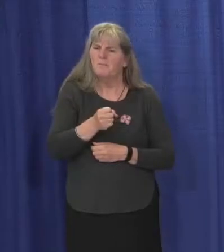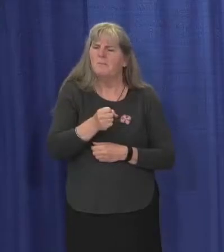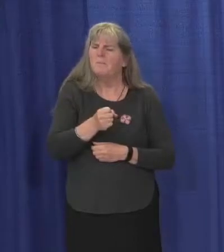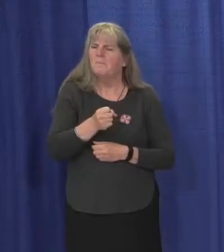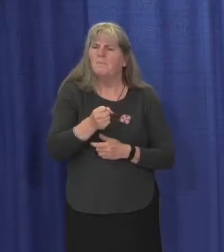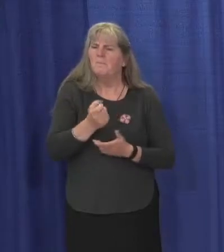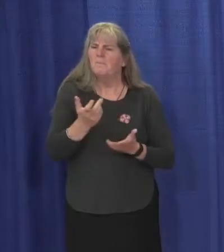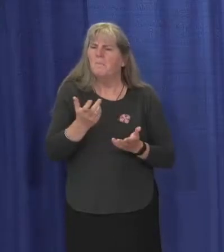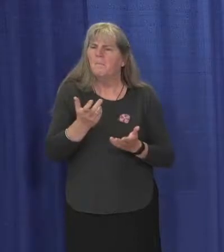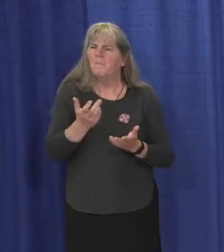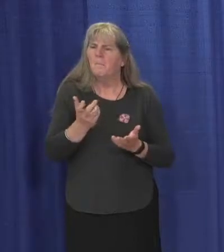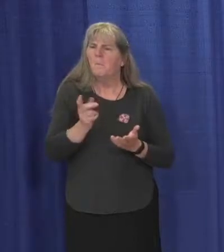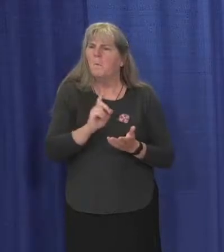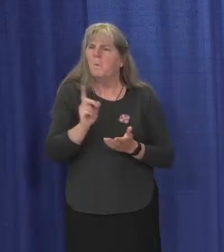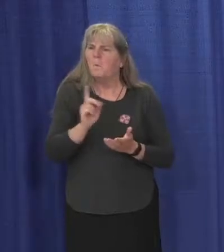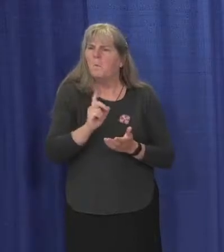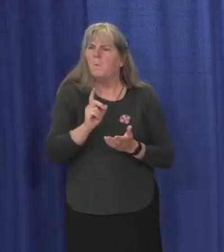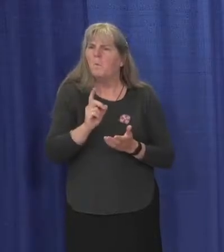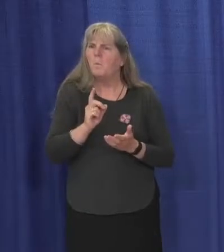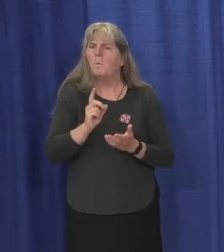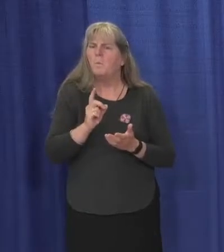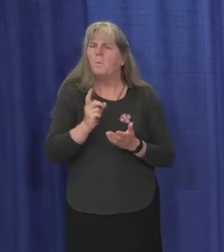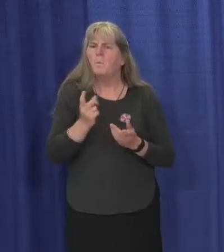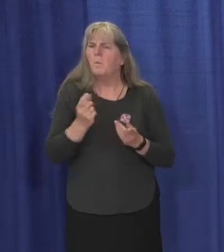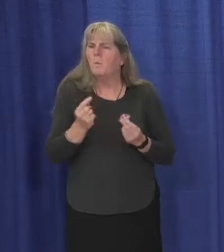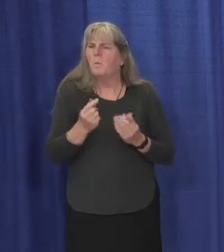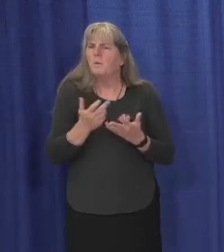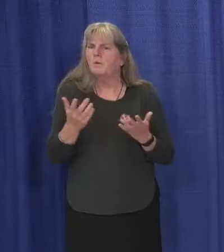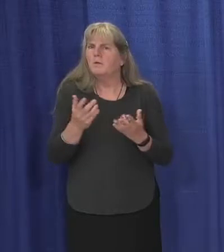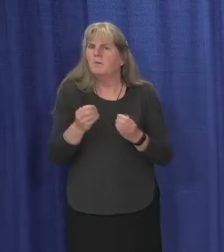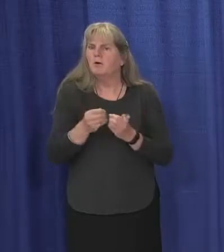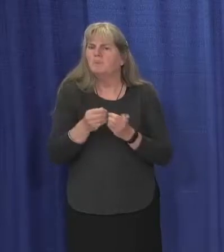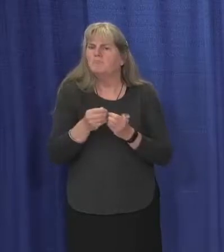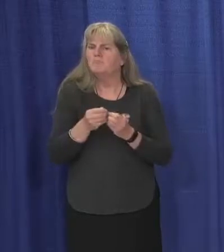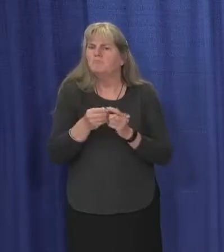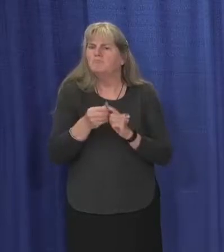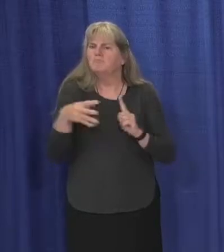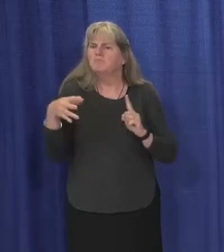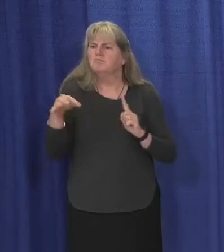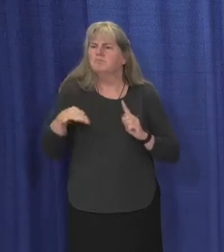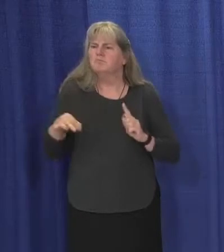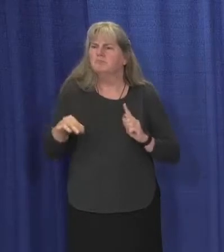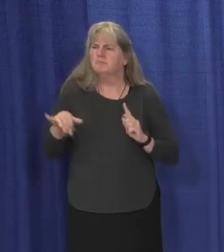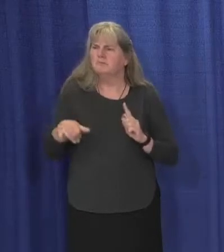territory, where they are, how many. I'd like to be provided with